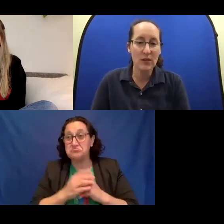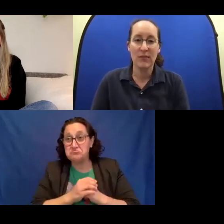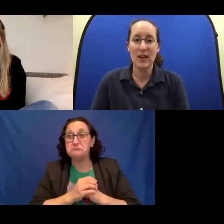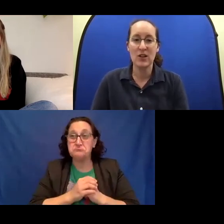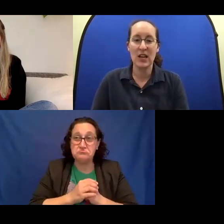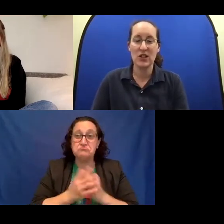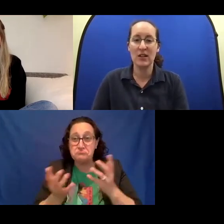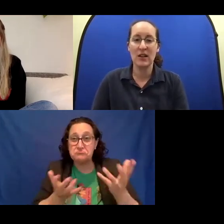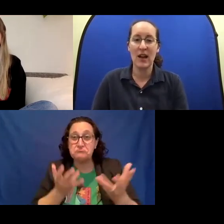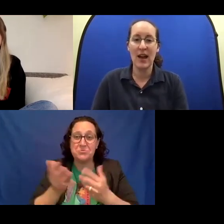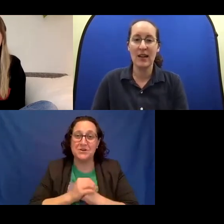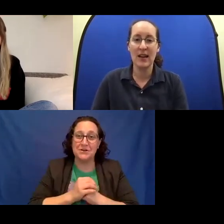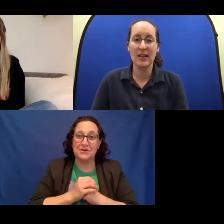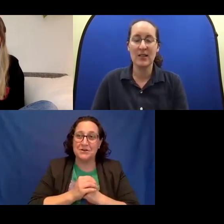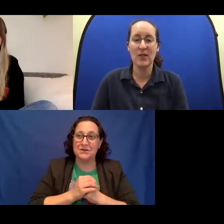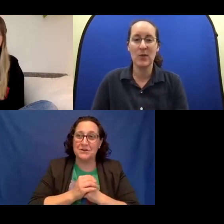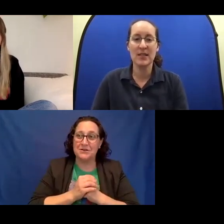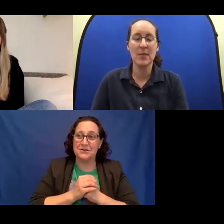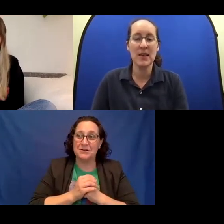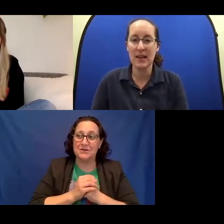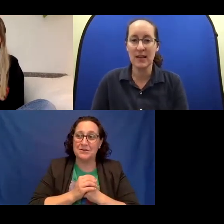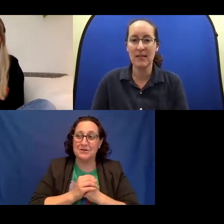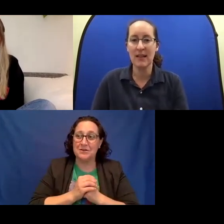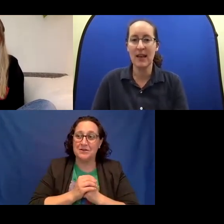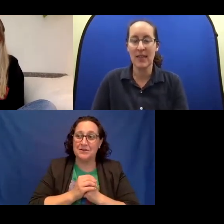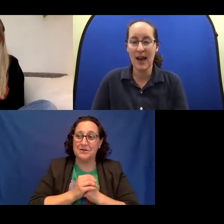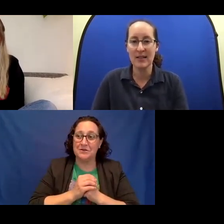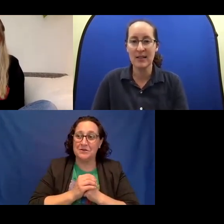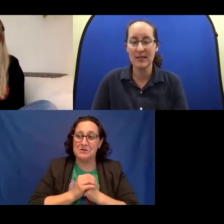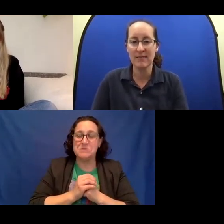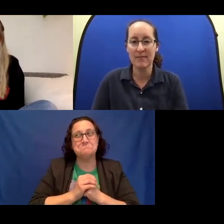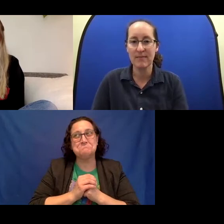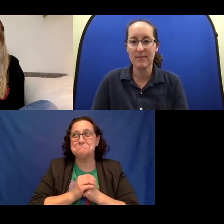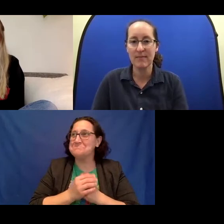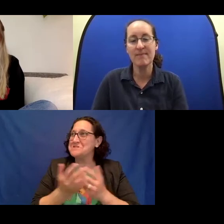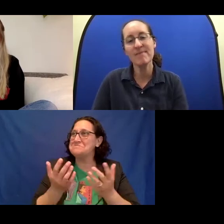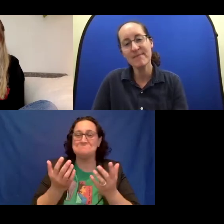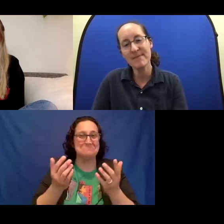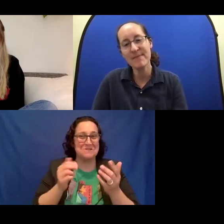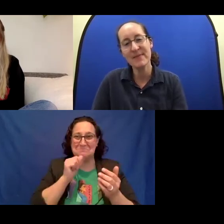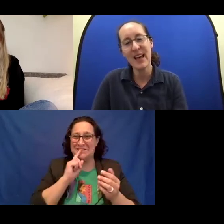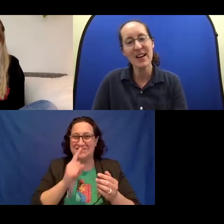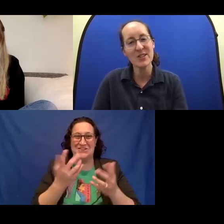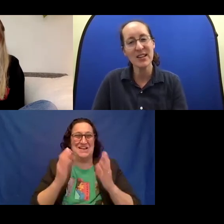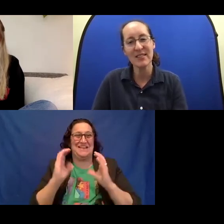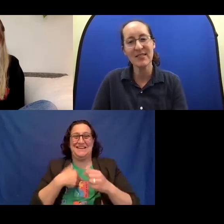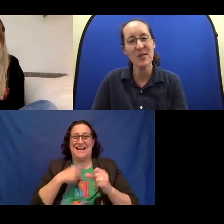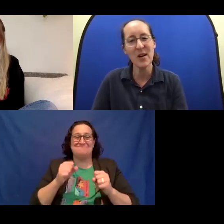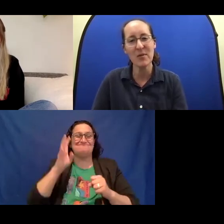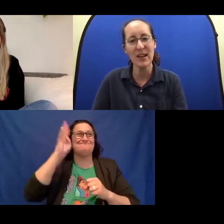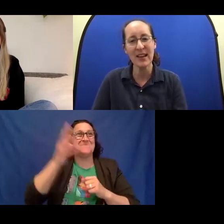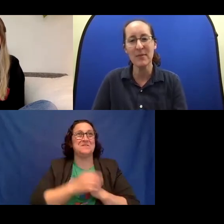Education and and so if there was something like that... hmm, actually no, not really. I mean,